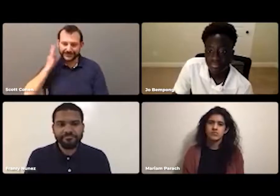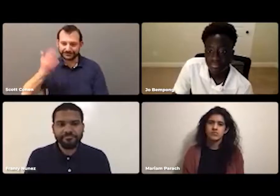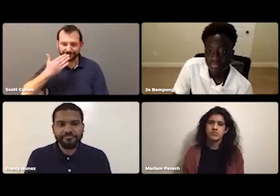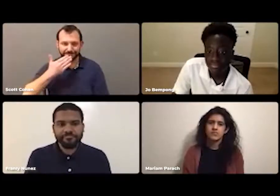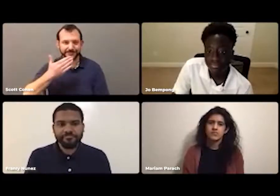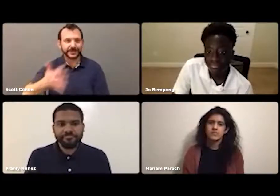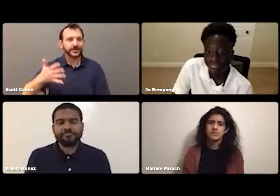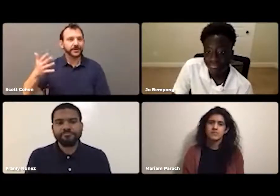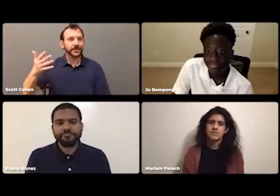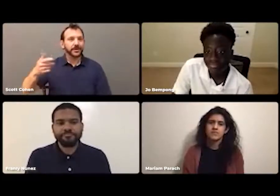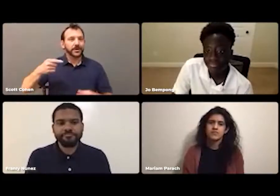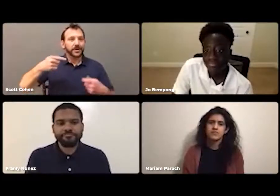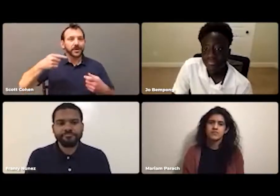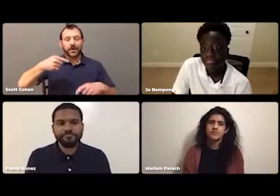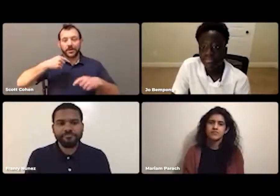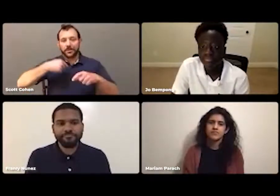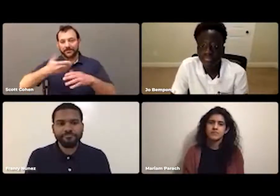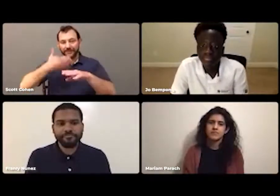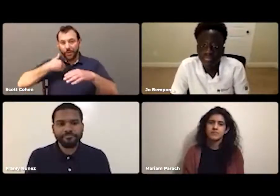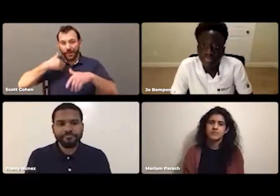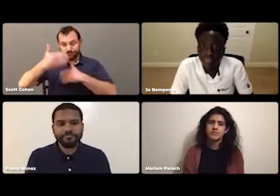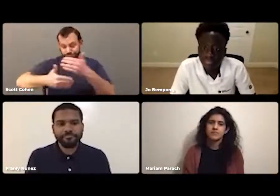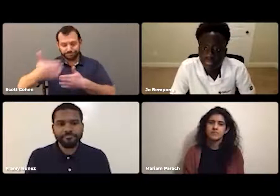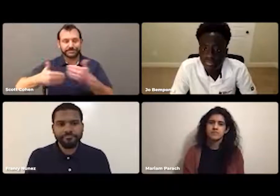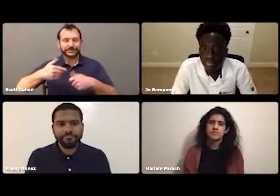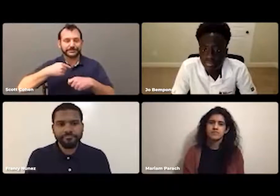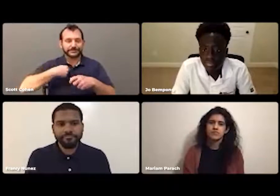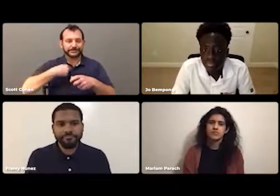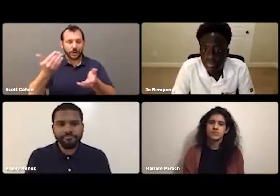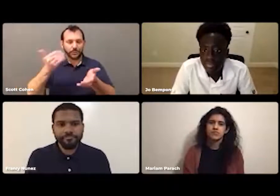Thank you so much!